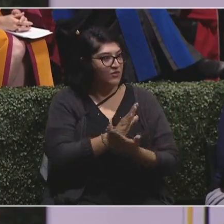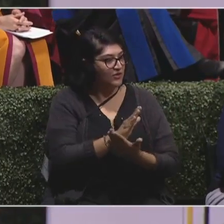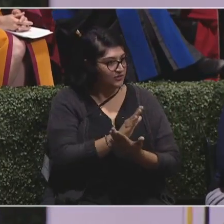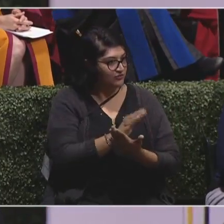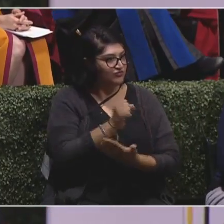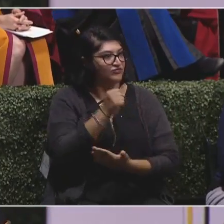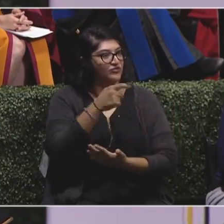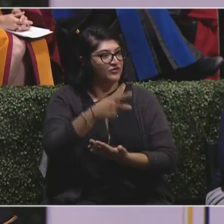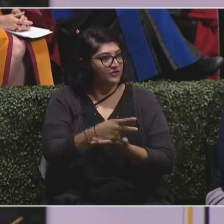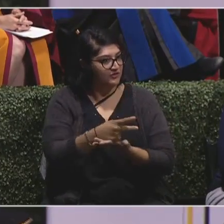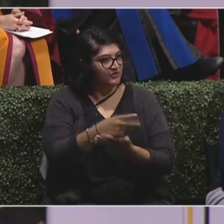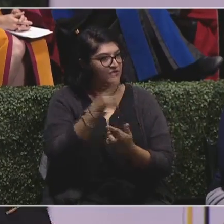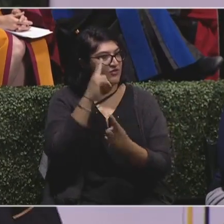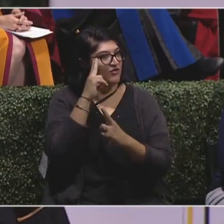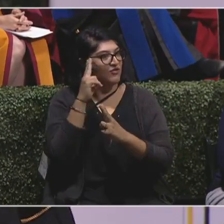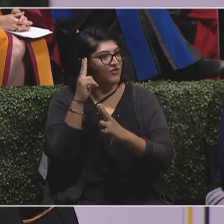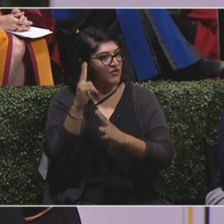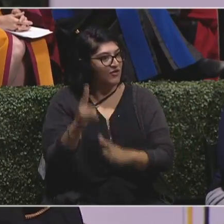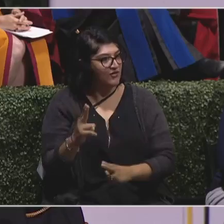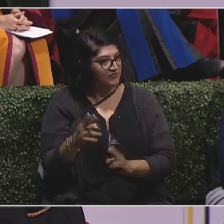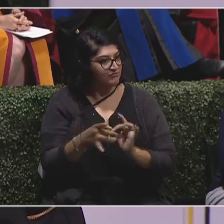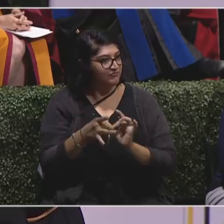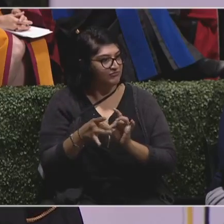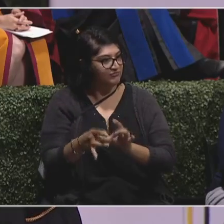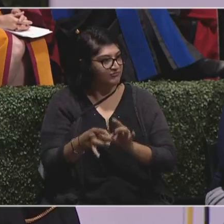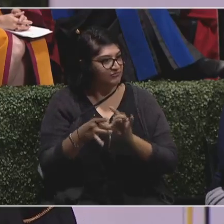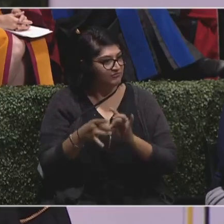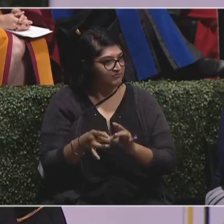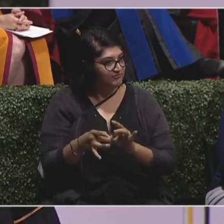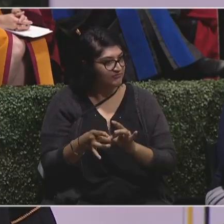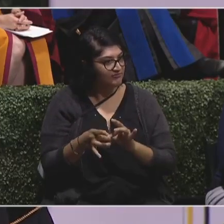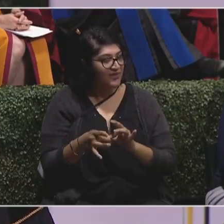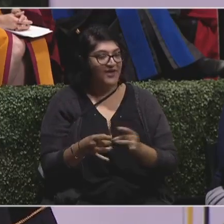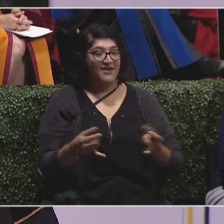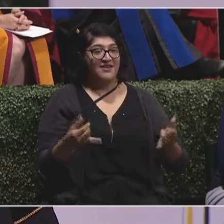OF THE CALIFORNIA STATE UNIVERSITY. I HEREBY CONFER UPON YOU THE BACCALAUREATE DEGREE FOR WHICH YOU